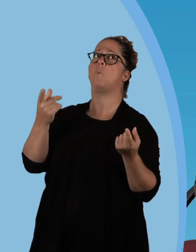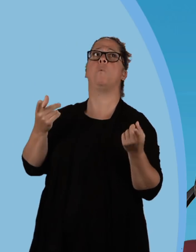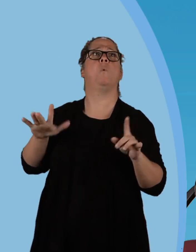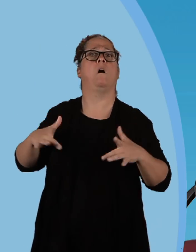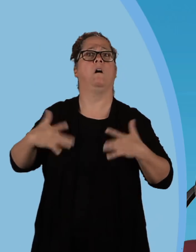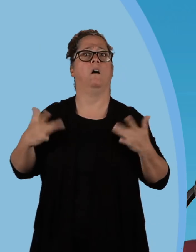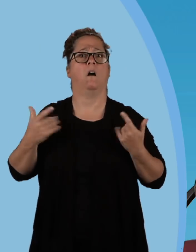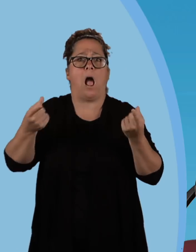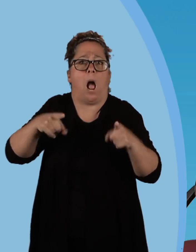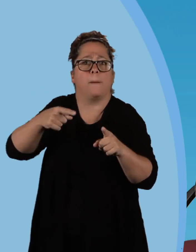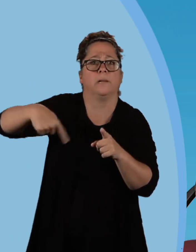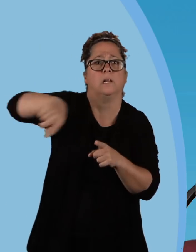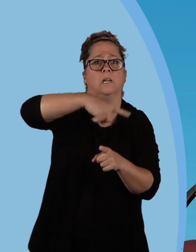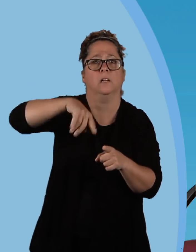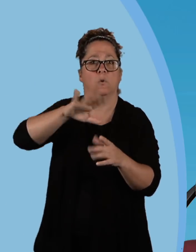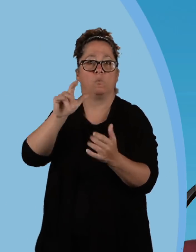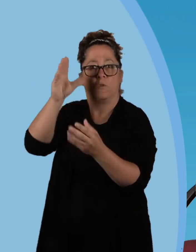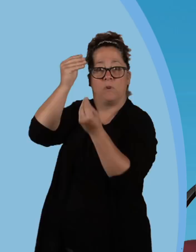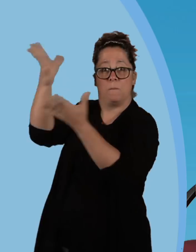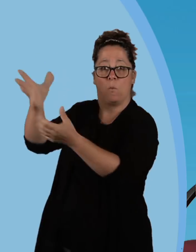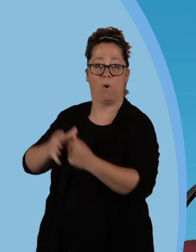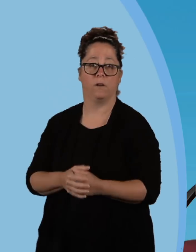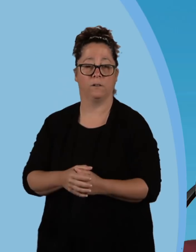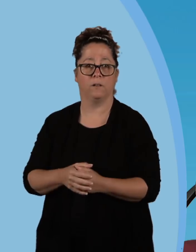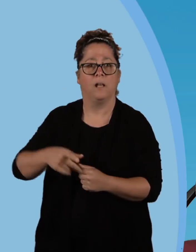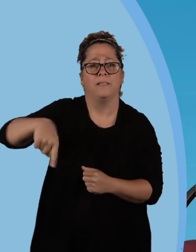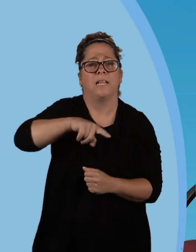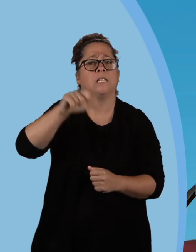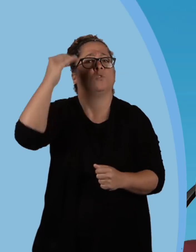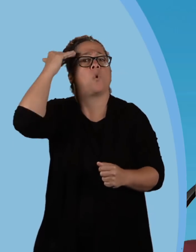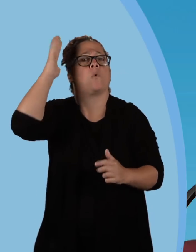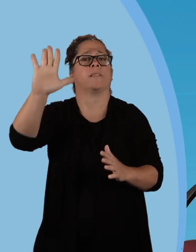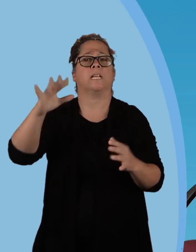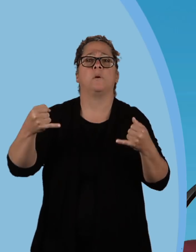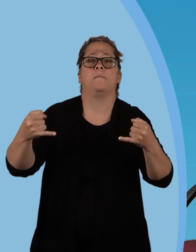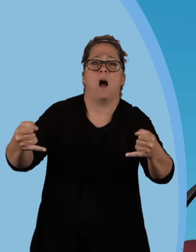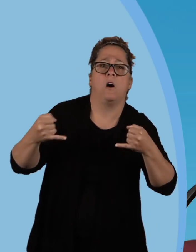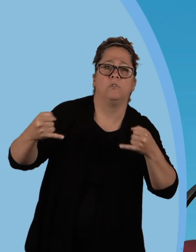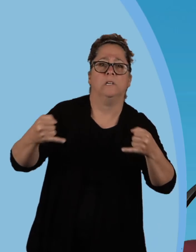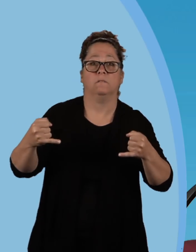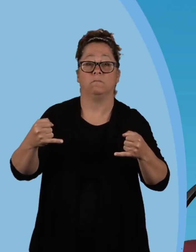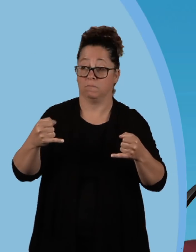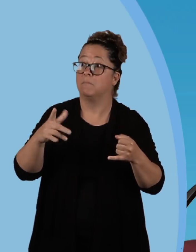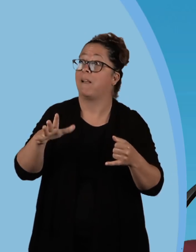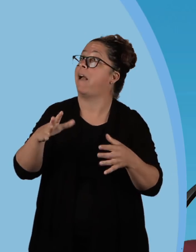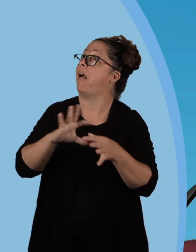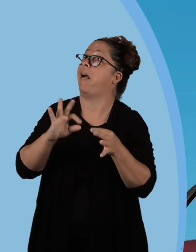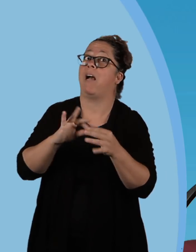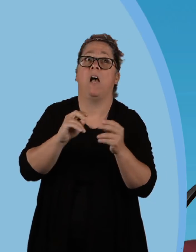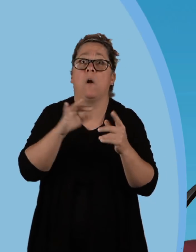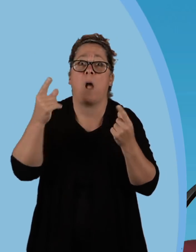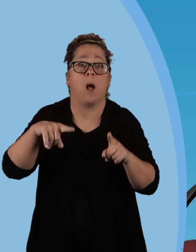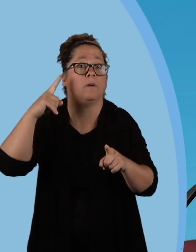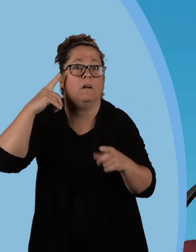but the student needs to know what kinds of talk is going to be reported. They need to know their boundaries,